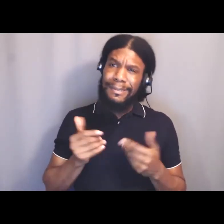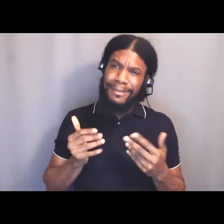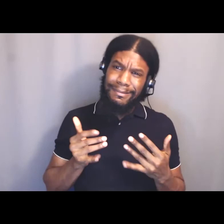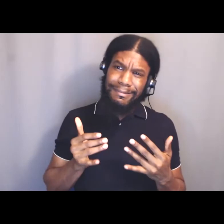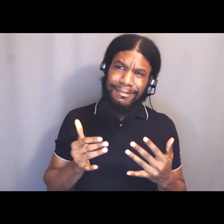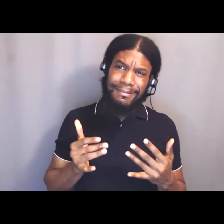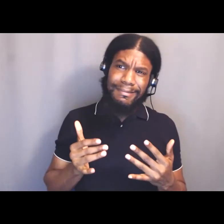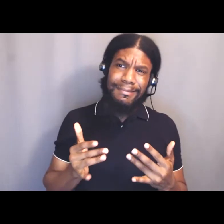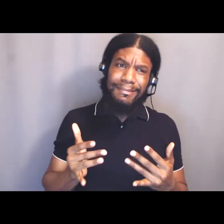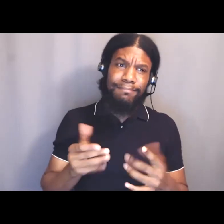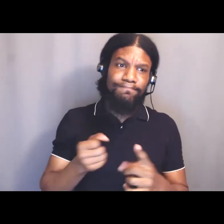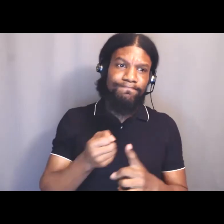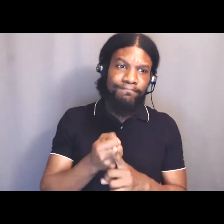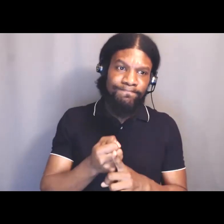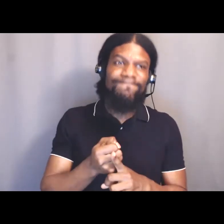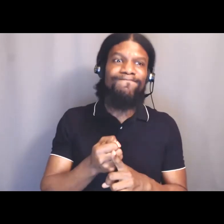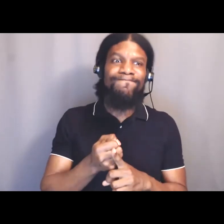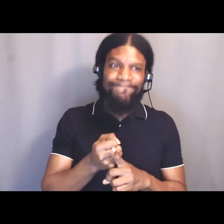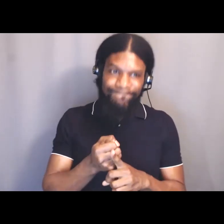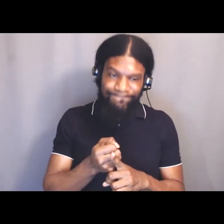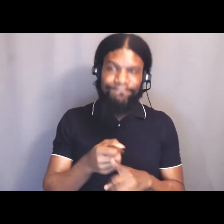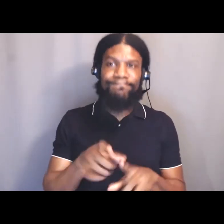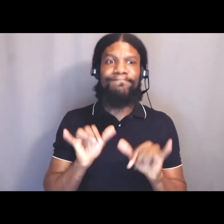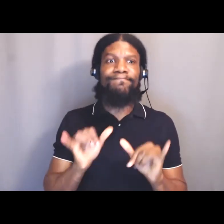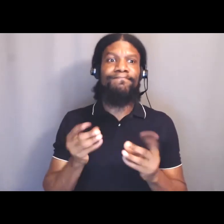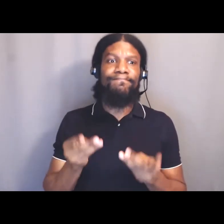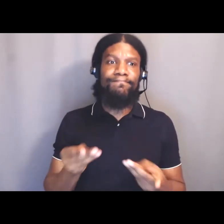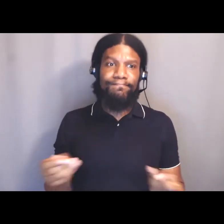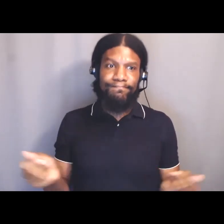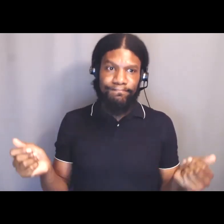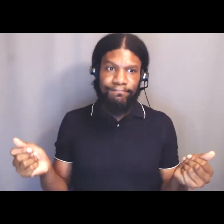And so what would it mean if Fannie Lou Hamer and all of us,